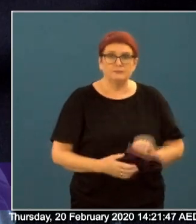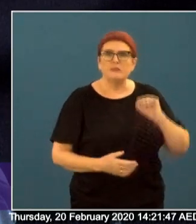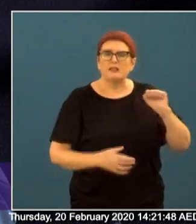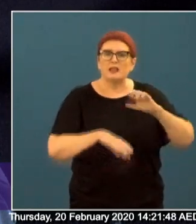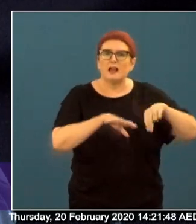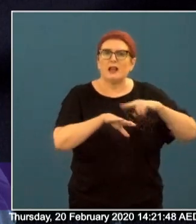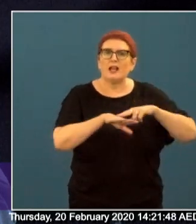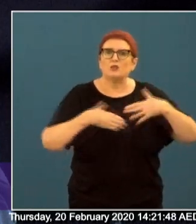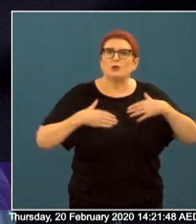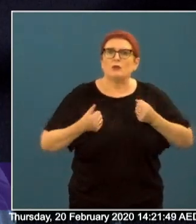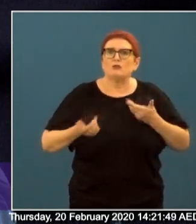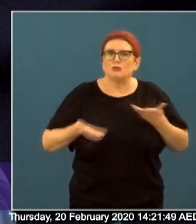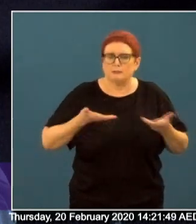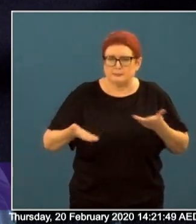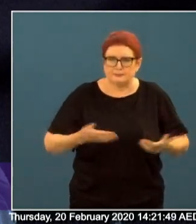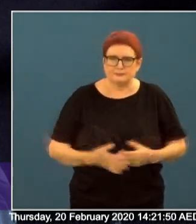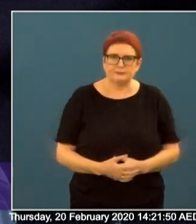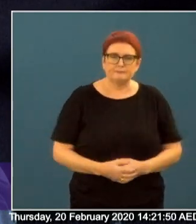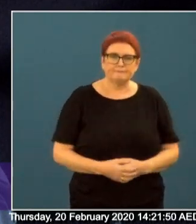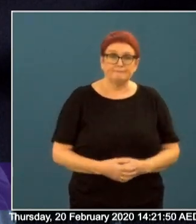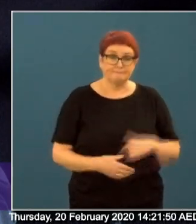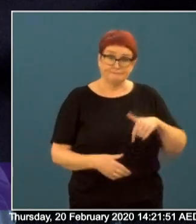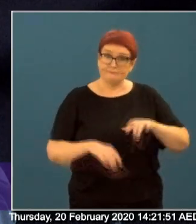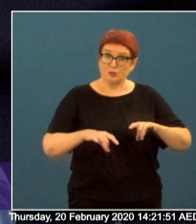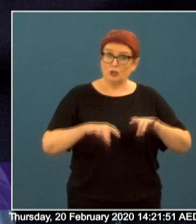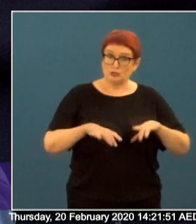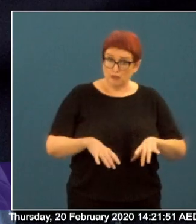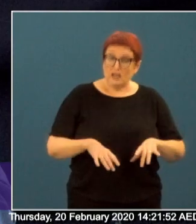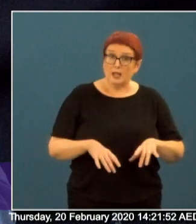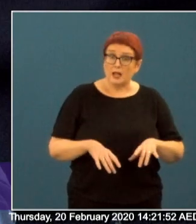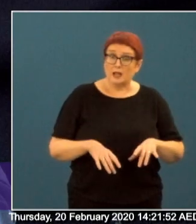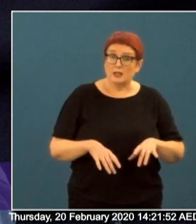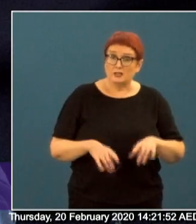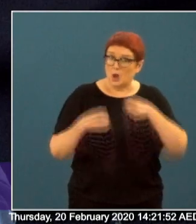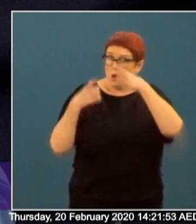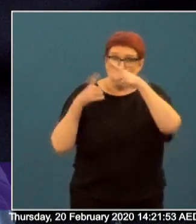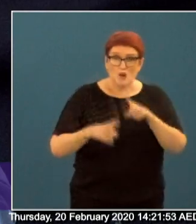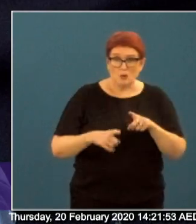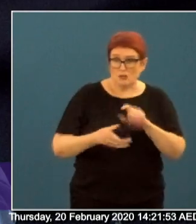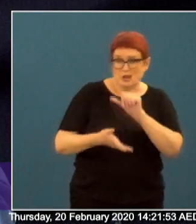In the Australian context, we've identified those adjustments very clearly in the national Guide.